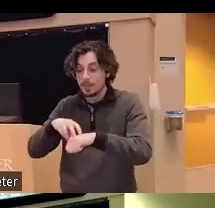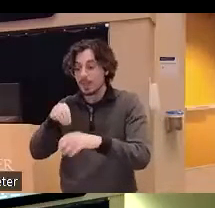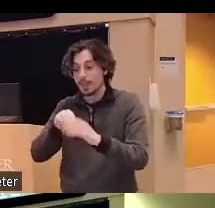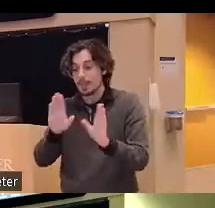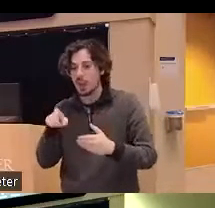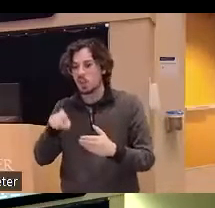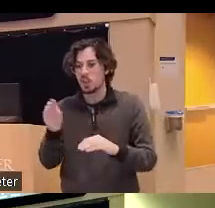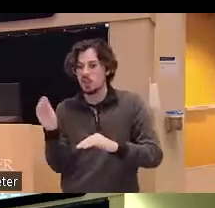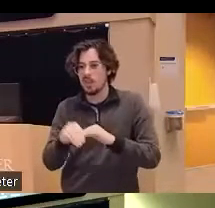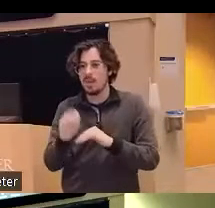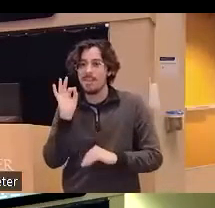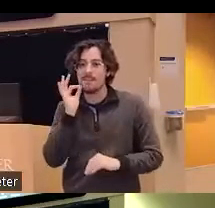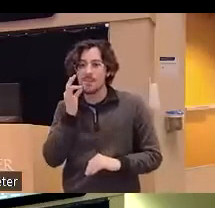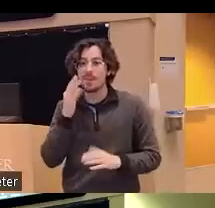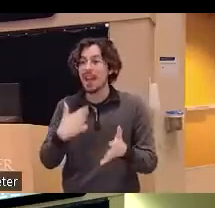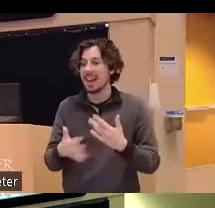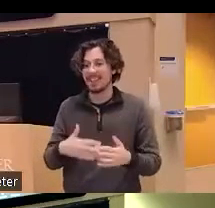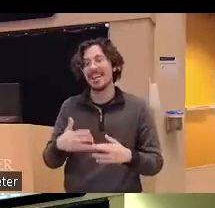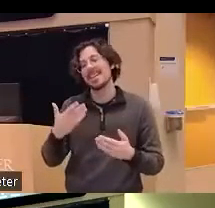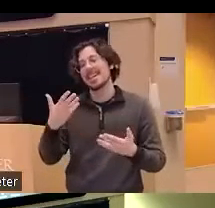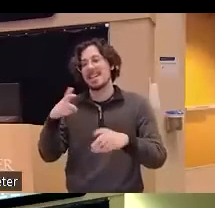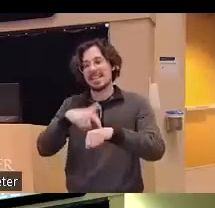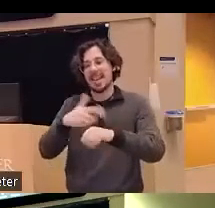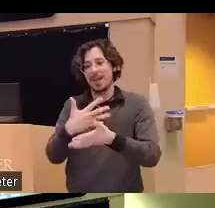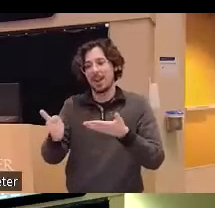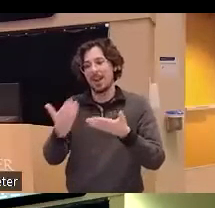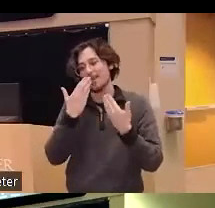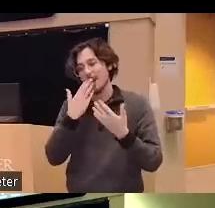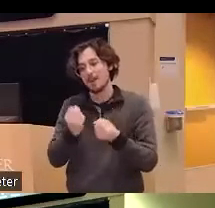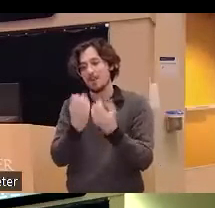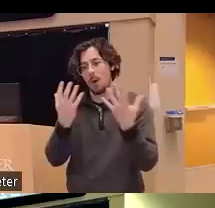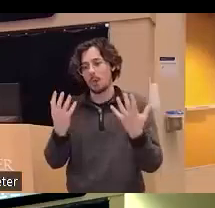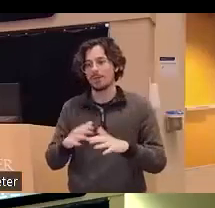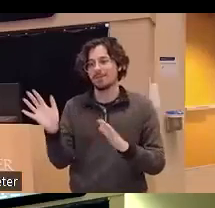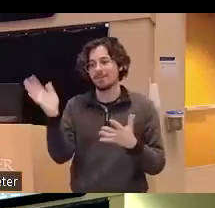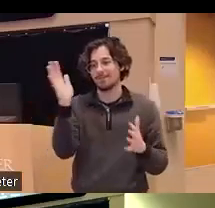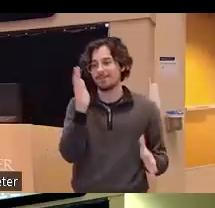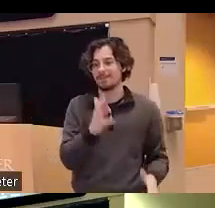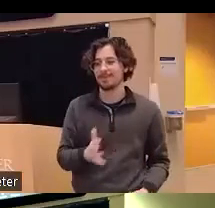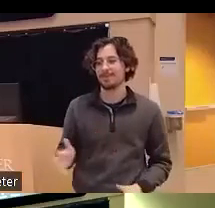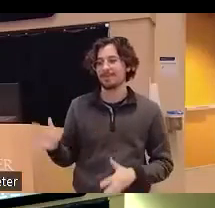anyway we're overtime thank you very much this was really interesting thank you all for coming